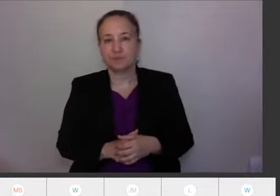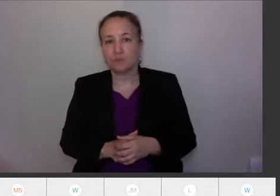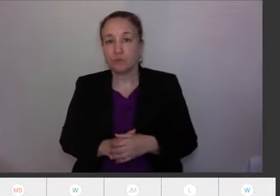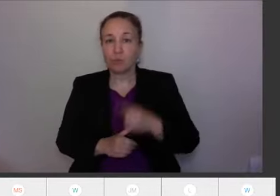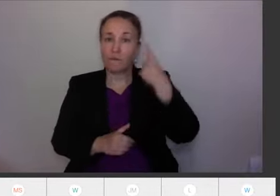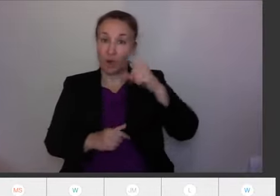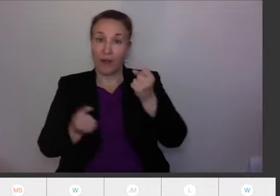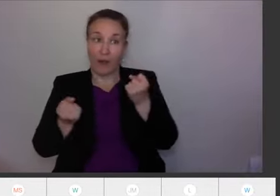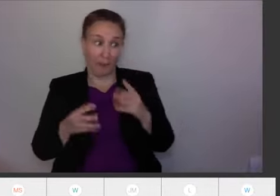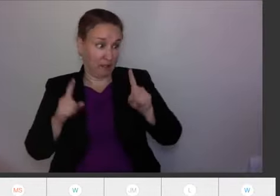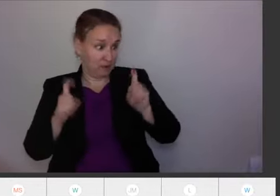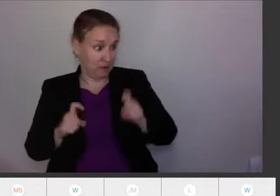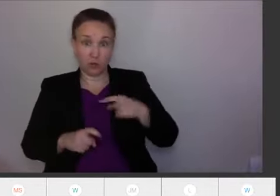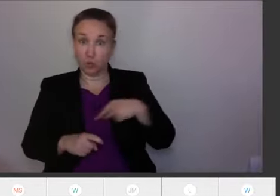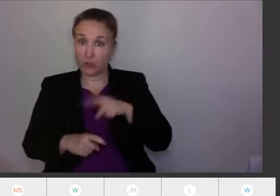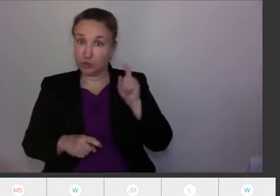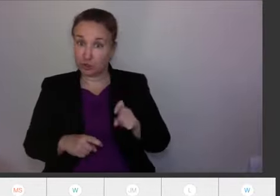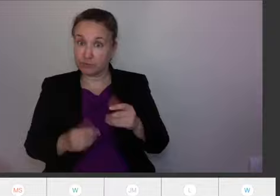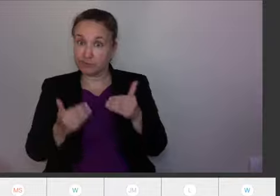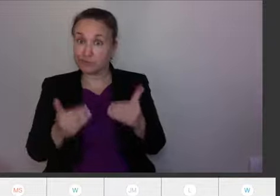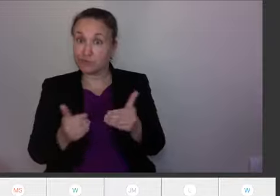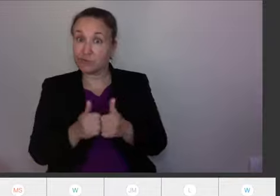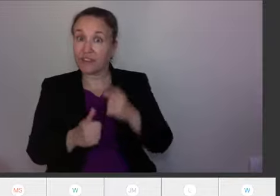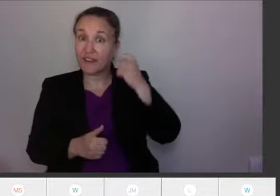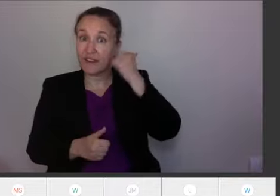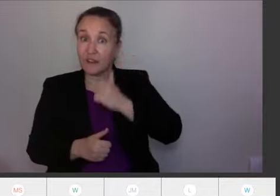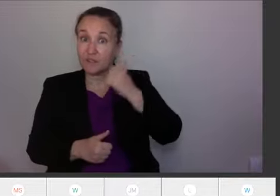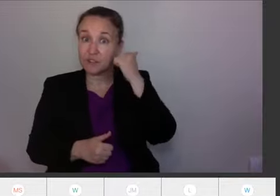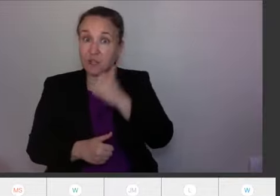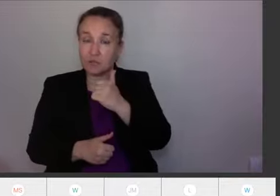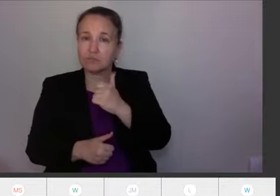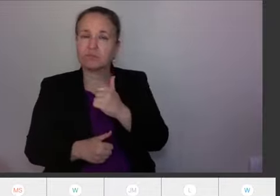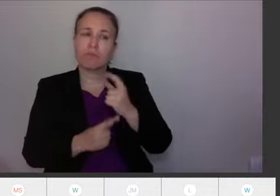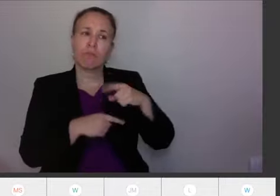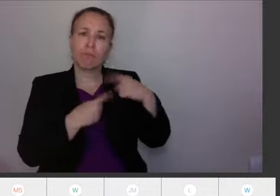be doing a day there's been some modeling and i i've